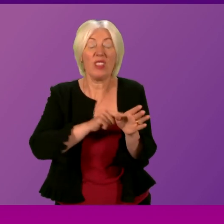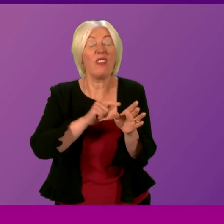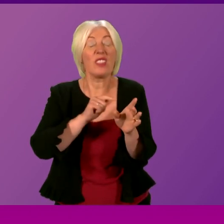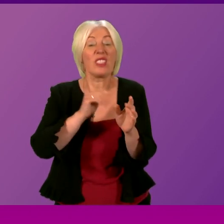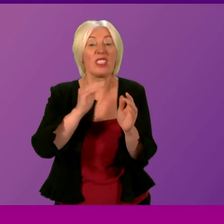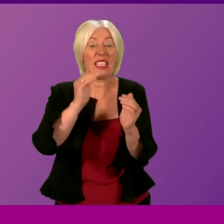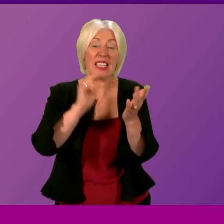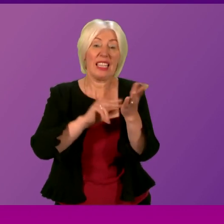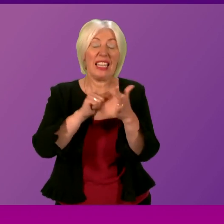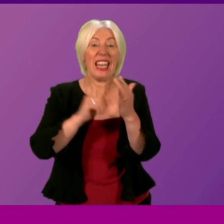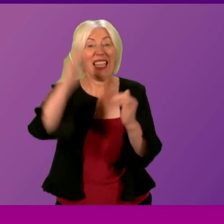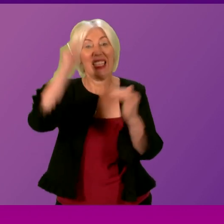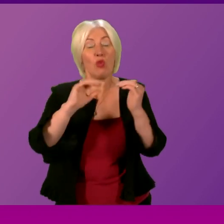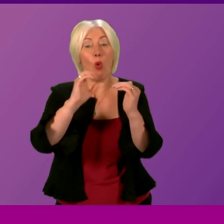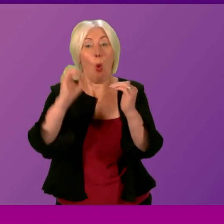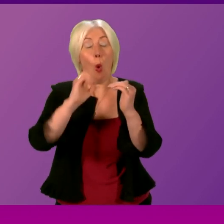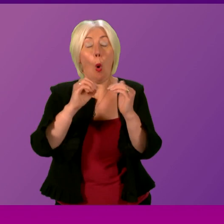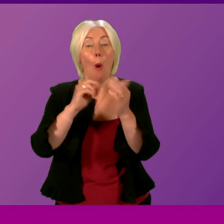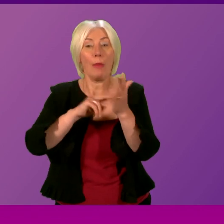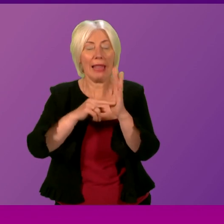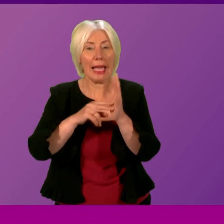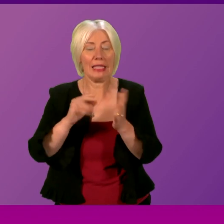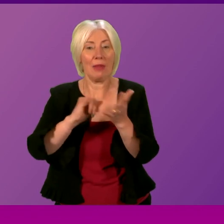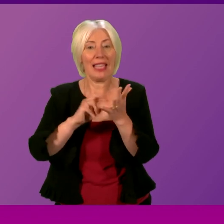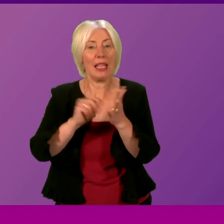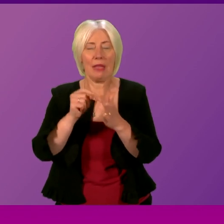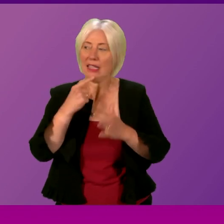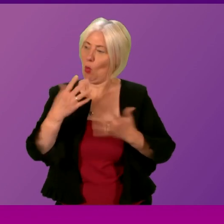The SNP-Green Government loves being praised for its bold, ambitious climate policies,